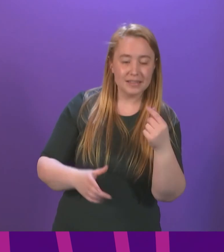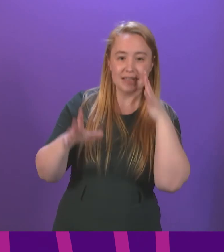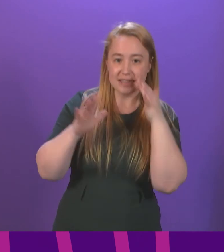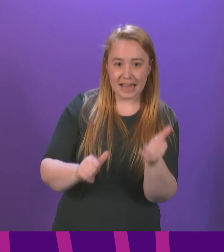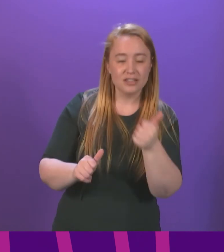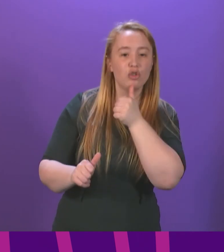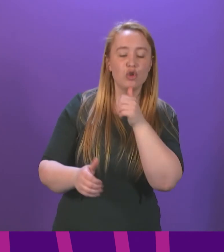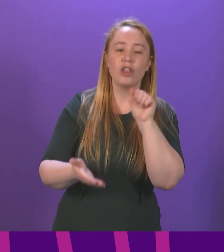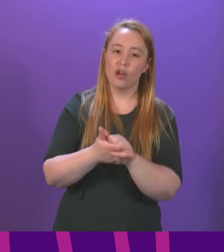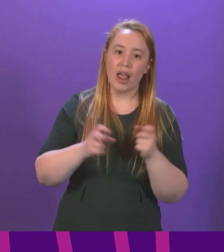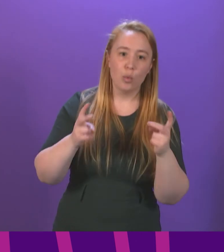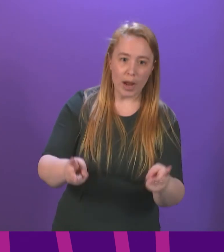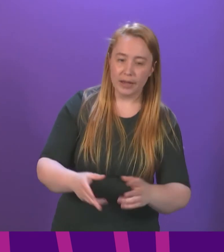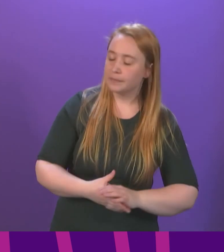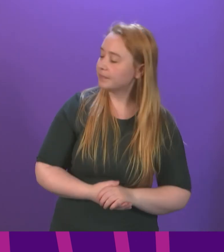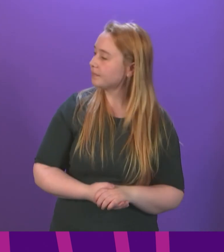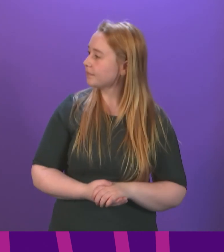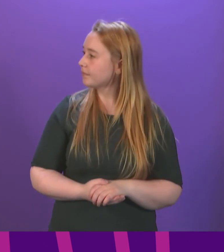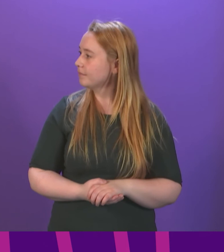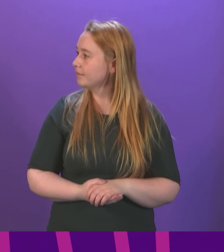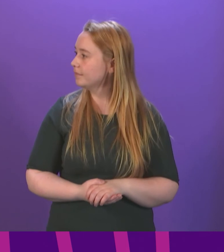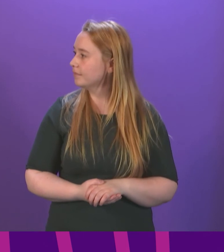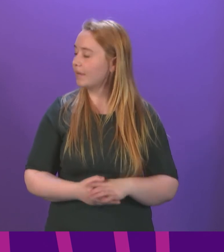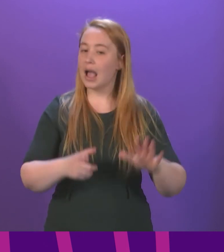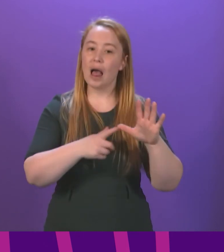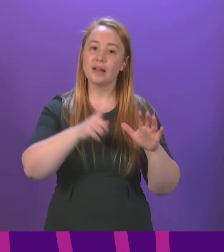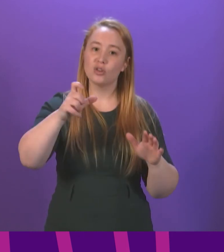Alex Cole-Hamilton (Edinburgh Western) (LD): We have heard several times this afternoon